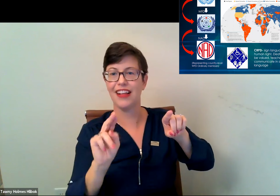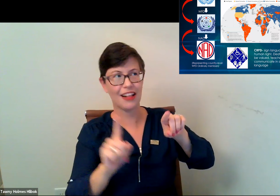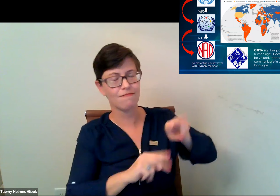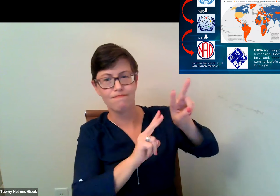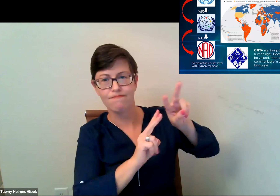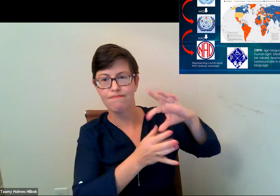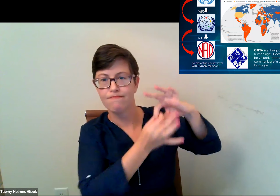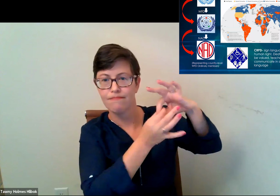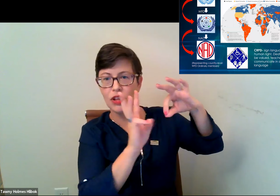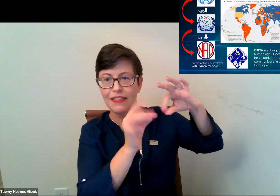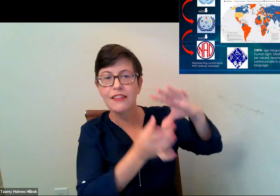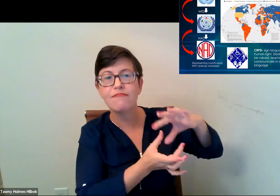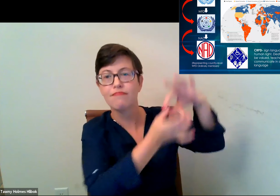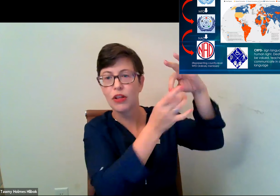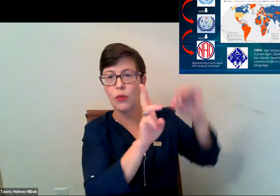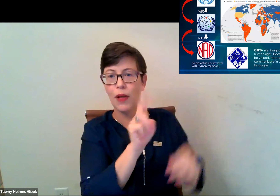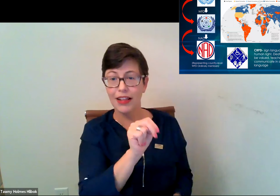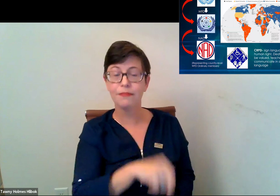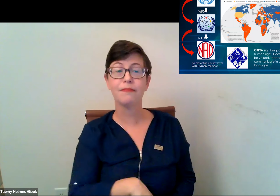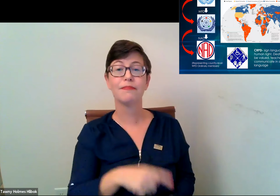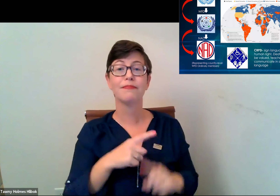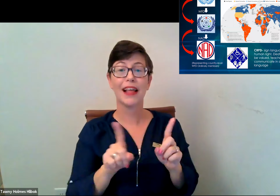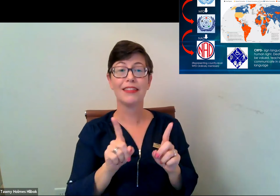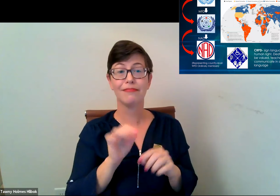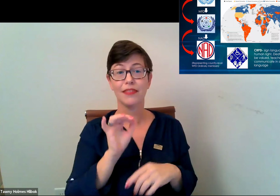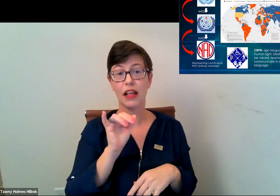so the Ad has joined it w FDA which then is affiliated with the UN.